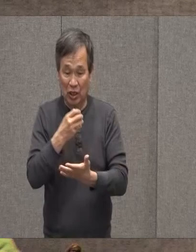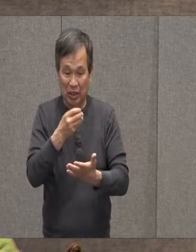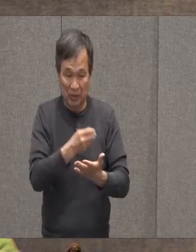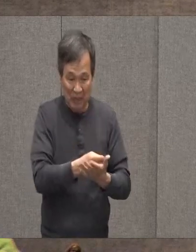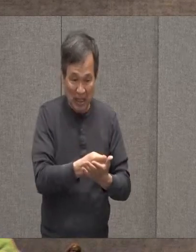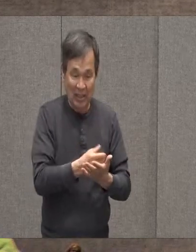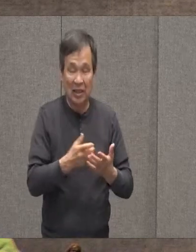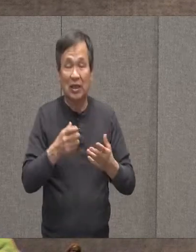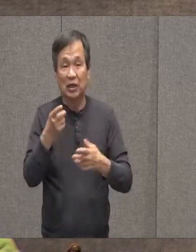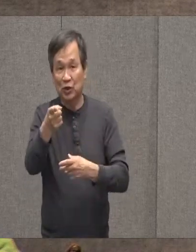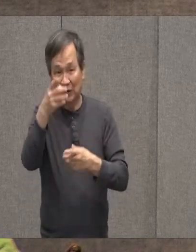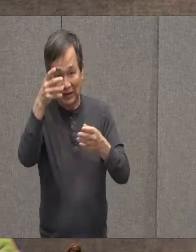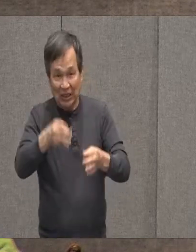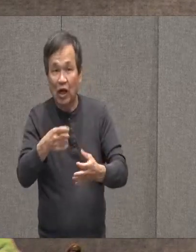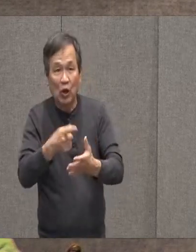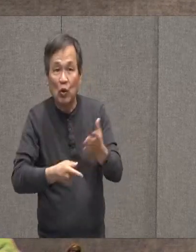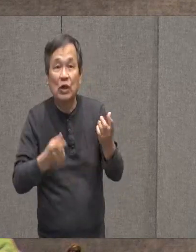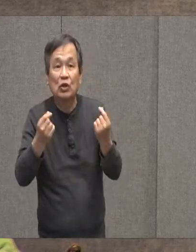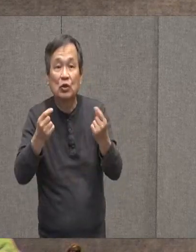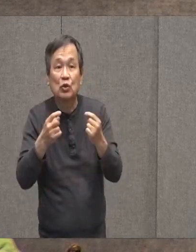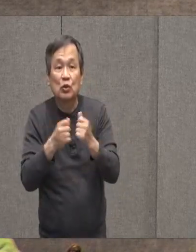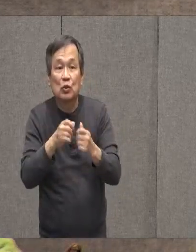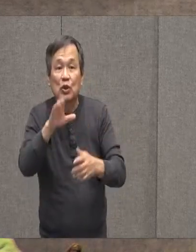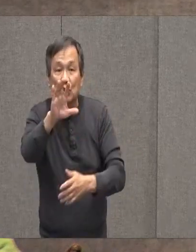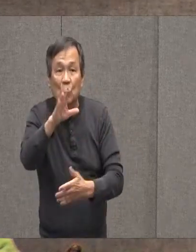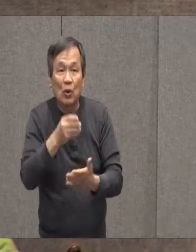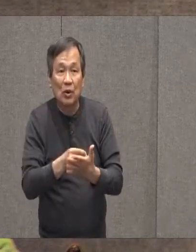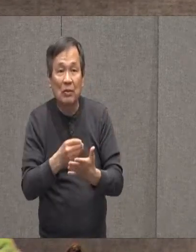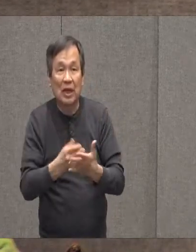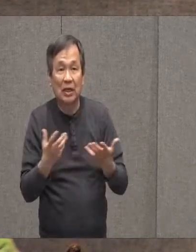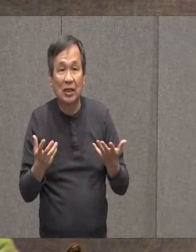so what would you do if you made a million?